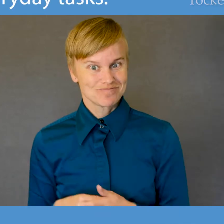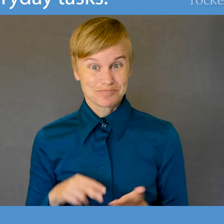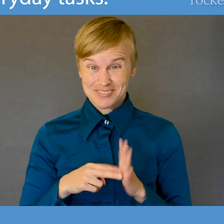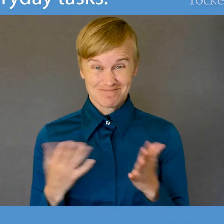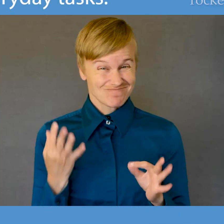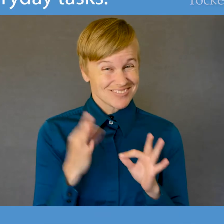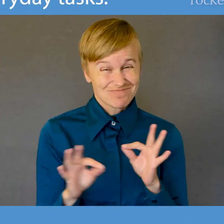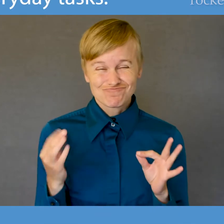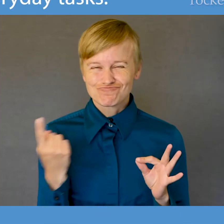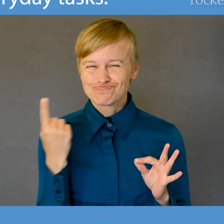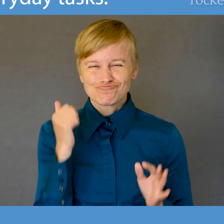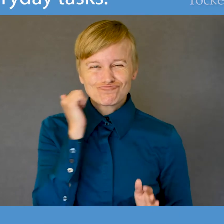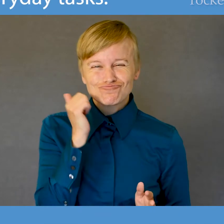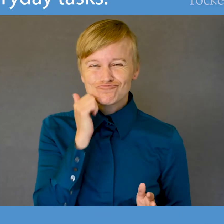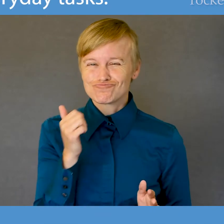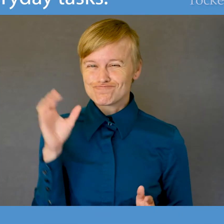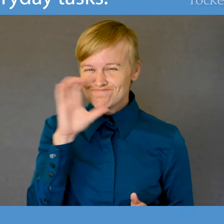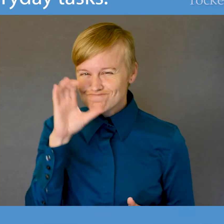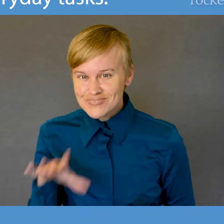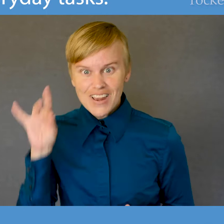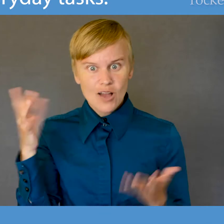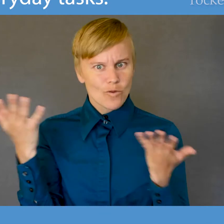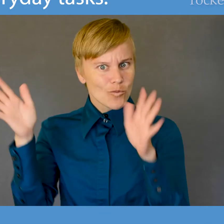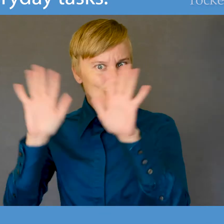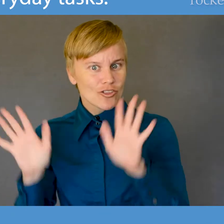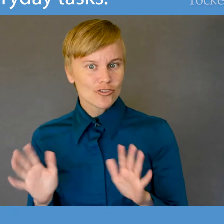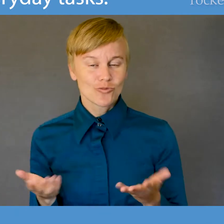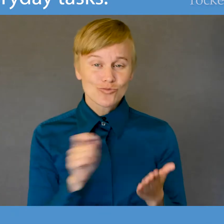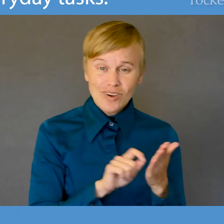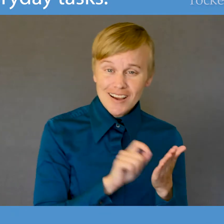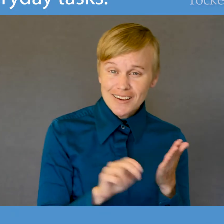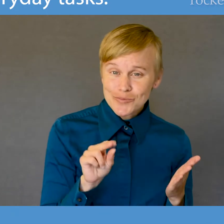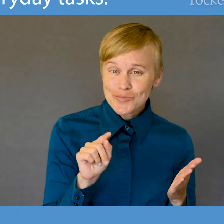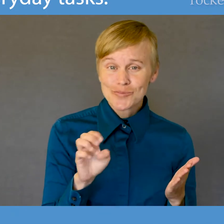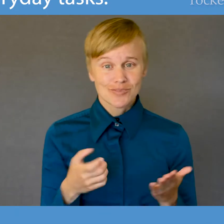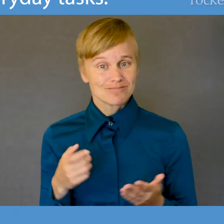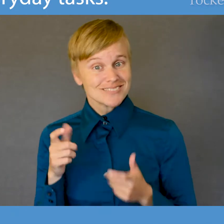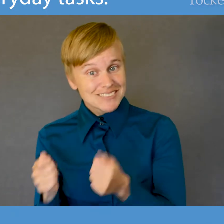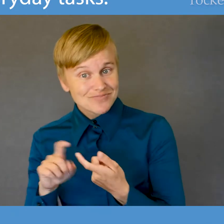So, even simple everyday things, like finding the weather report, writing a note, texting a friend,